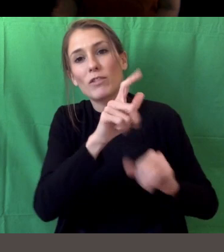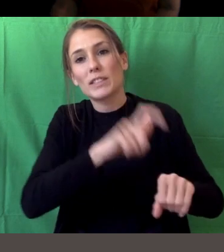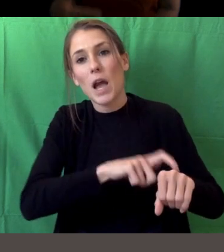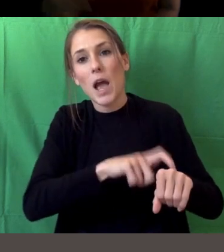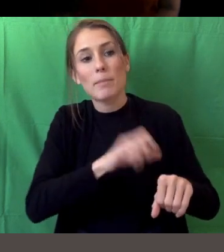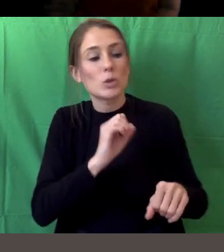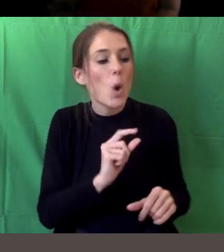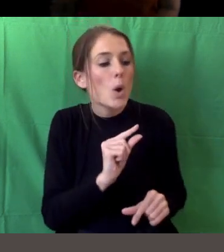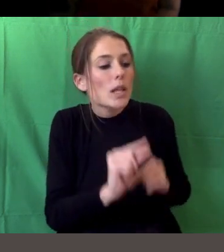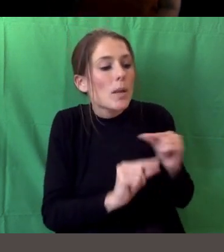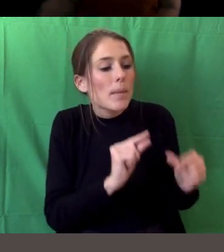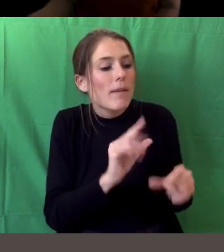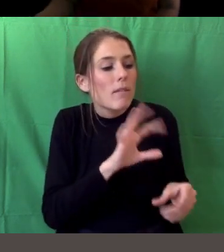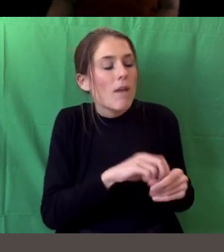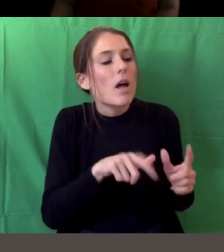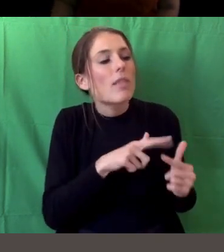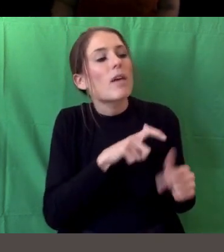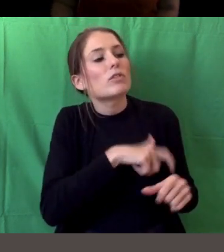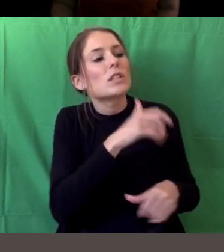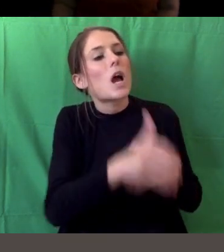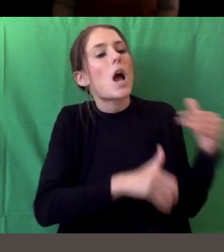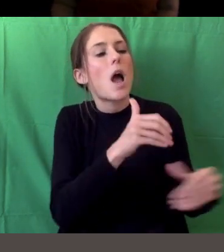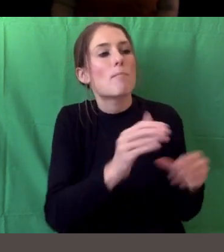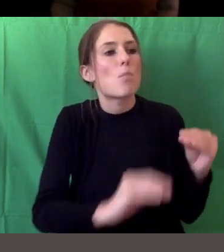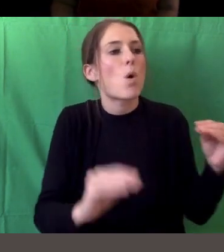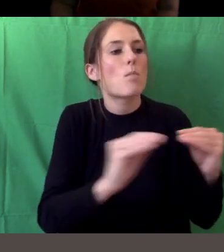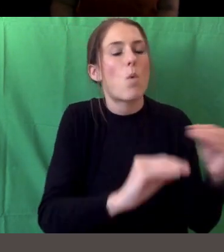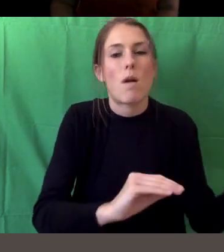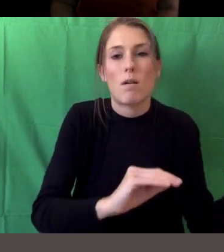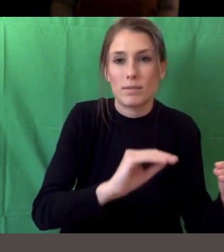bit and then grows on to become more and more involved.